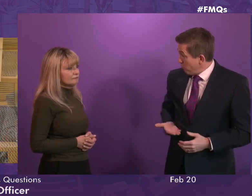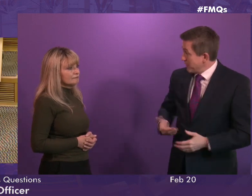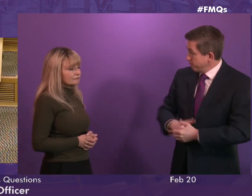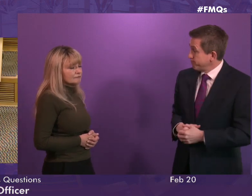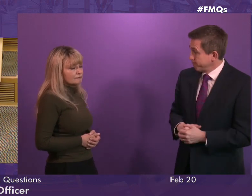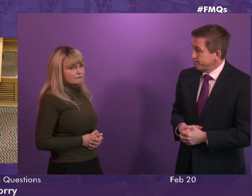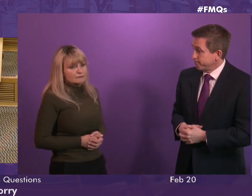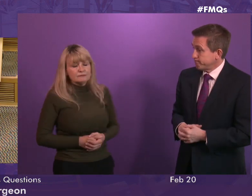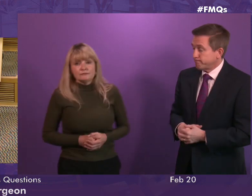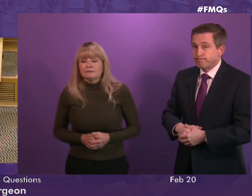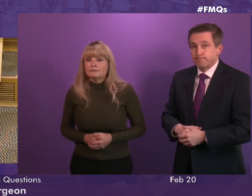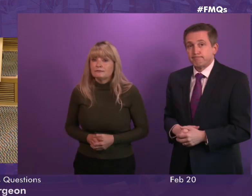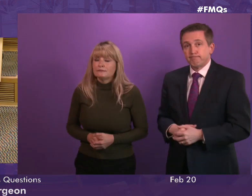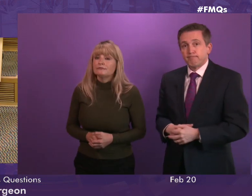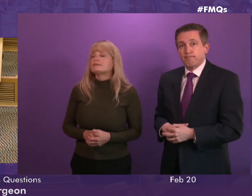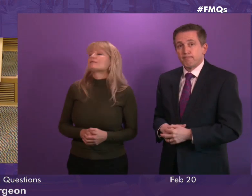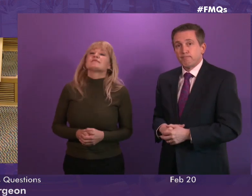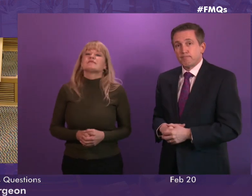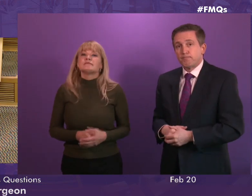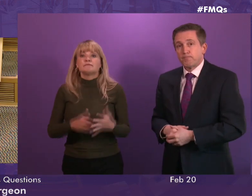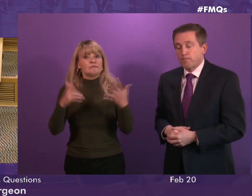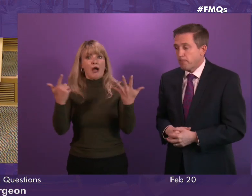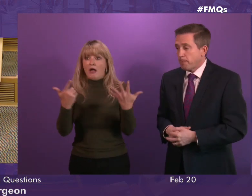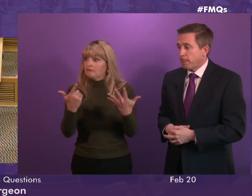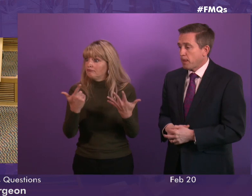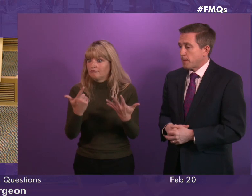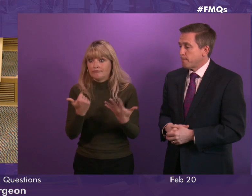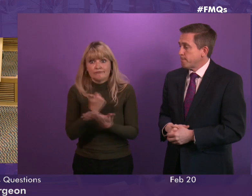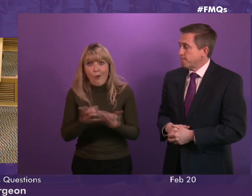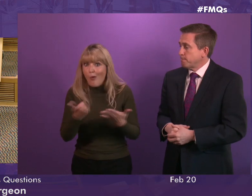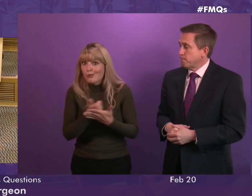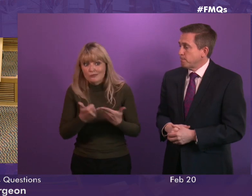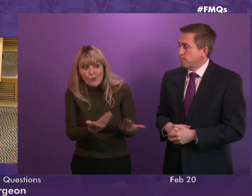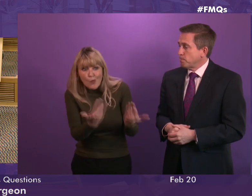The First Minister (Nicola Sturgeon): I welcome investment in Scotland in the UK’s